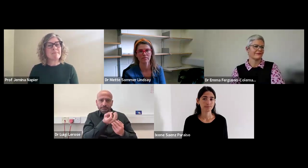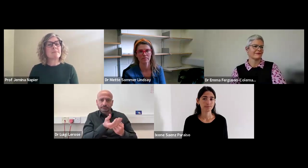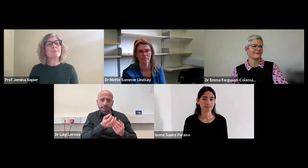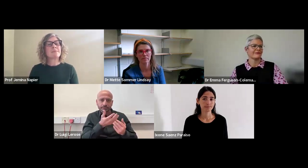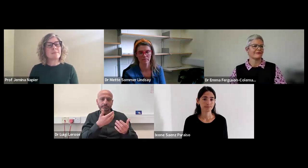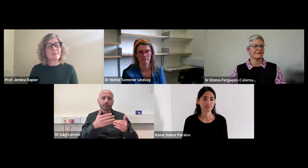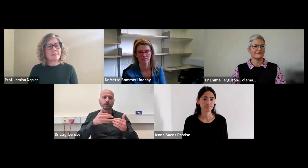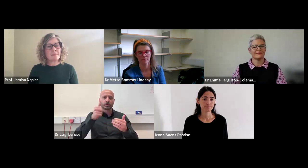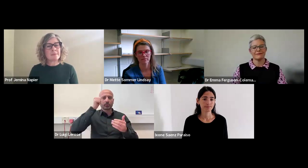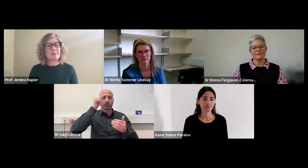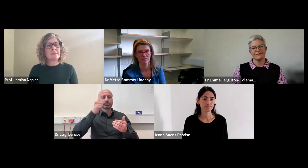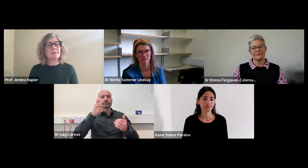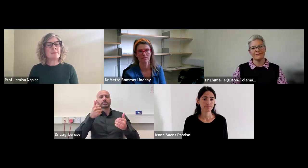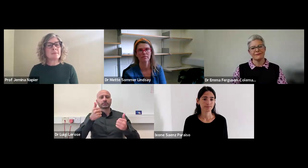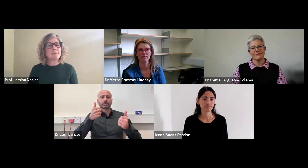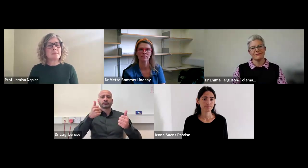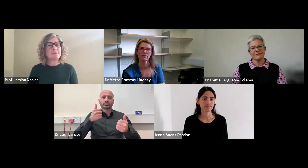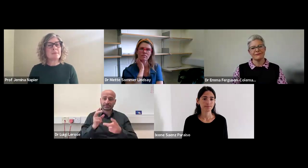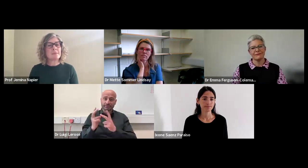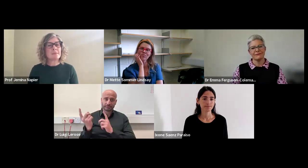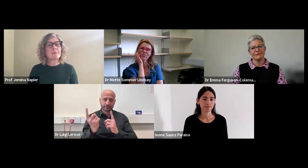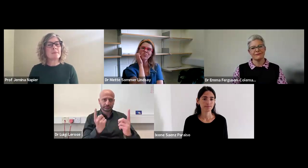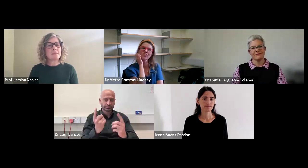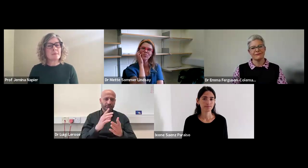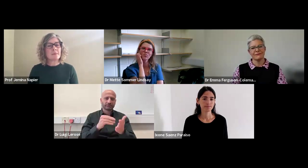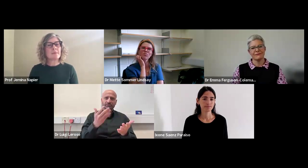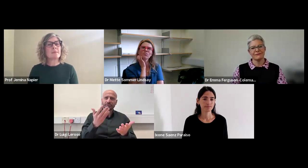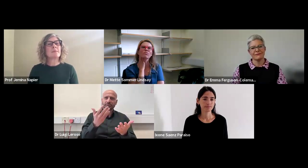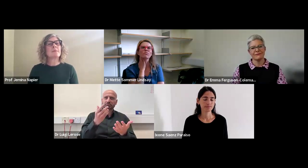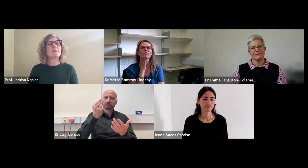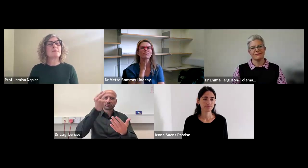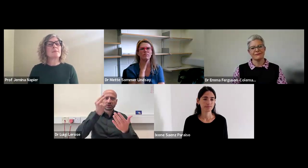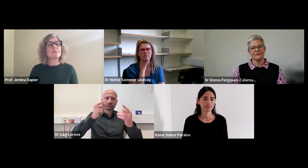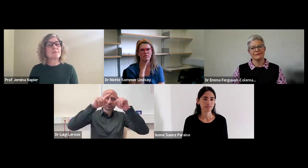to that - what information you feed people so that they are aware and inclusive enough so that as a